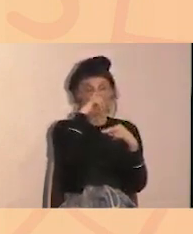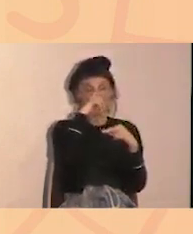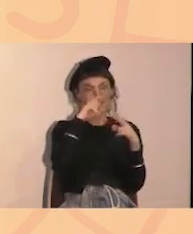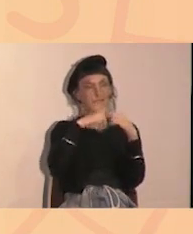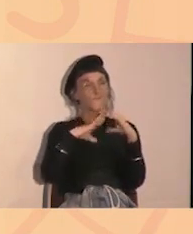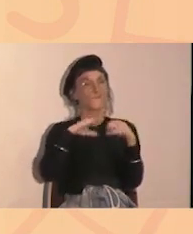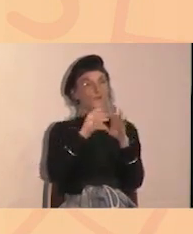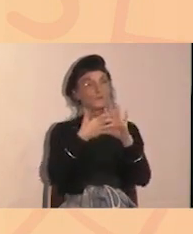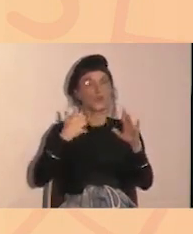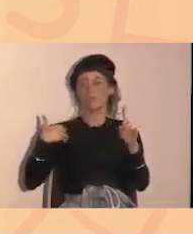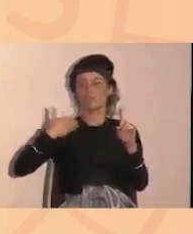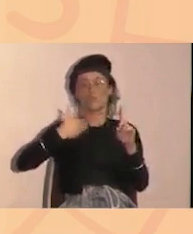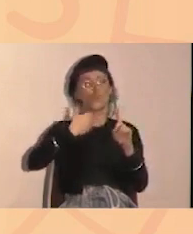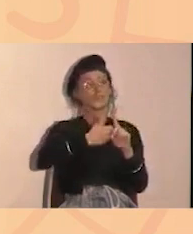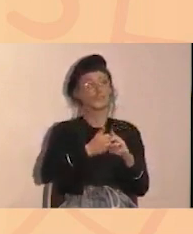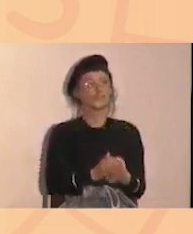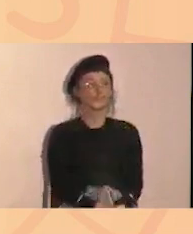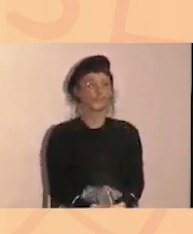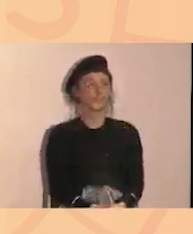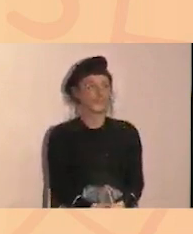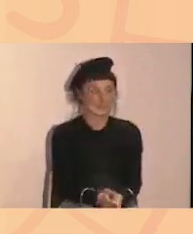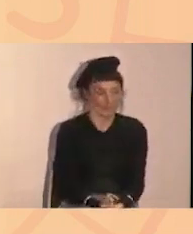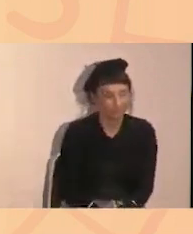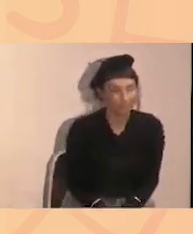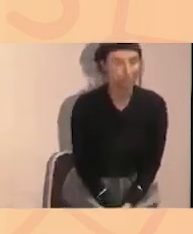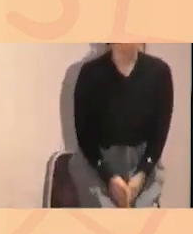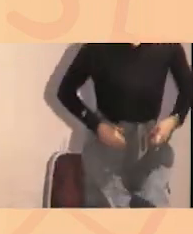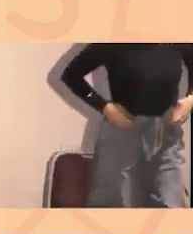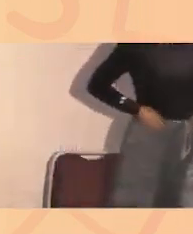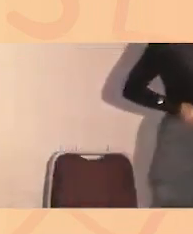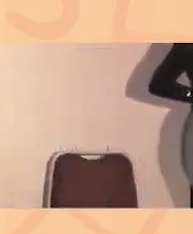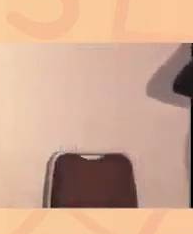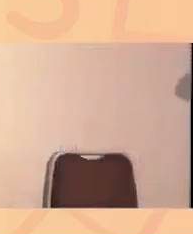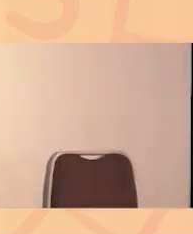So, again, just handing space over, like that's what we've got to do.